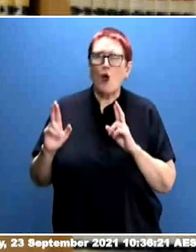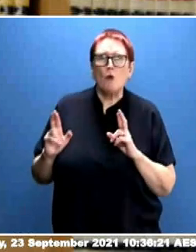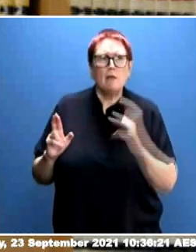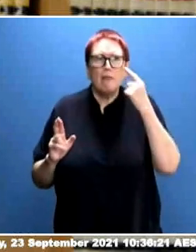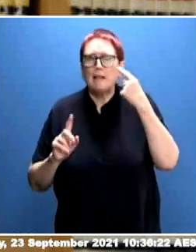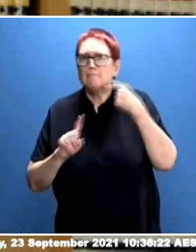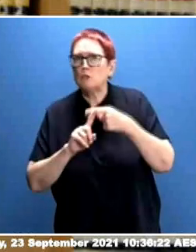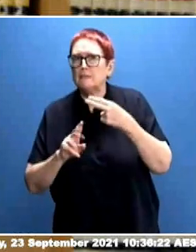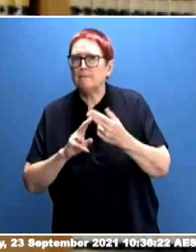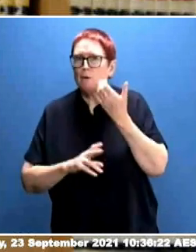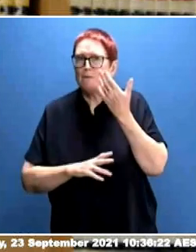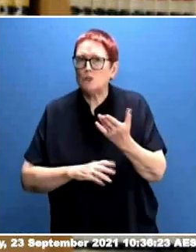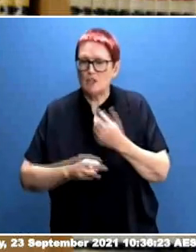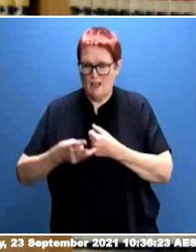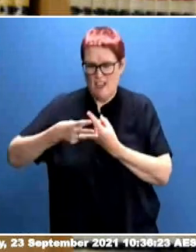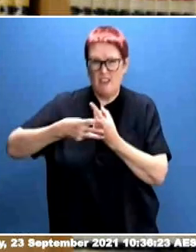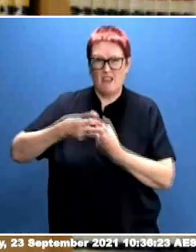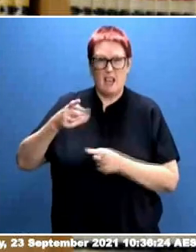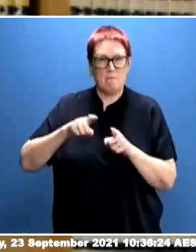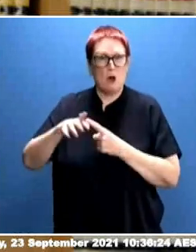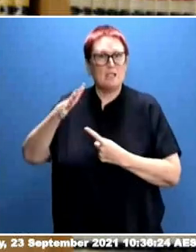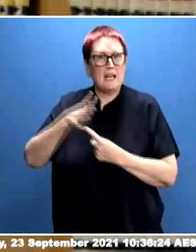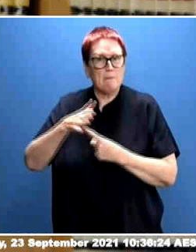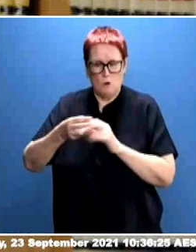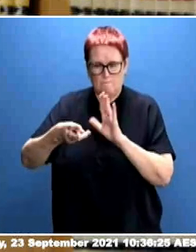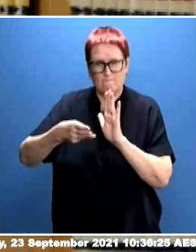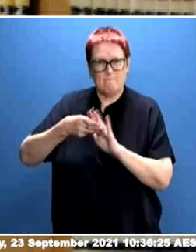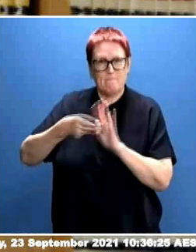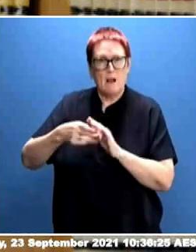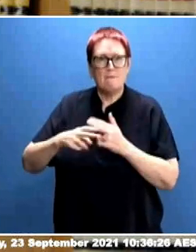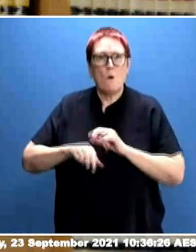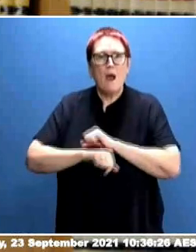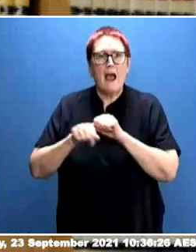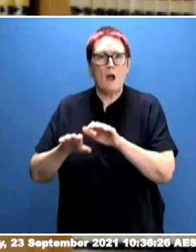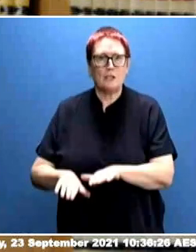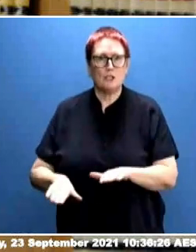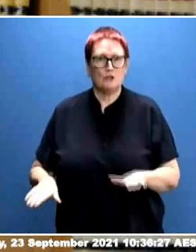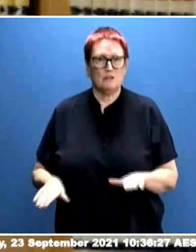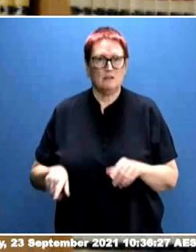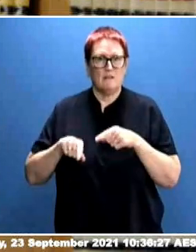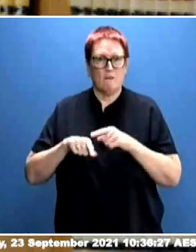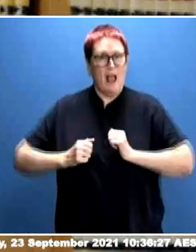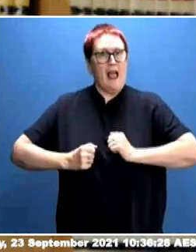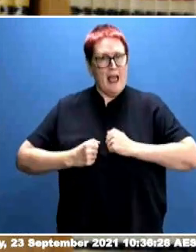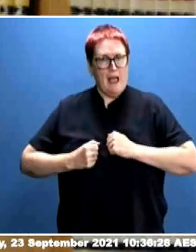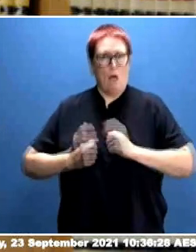So those are the three key things that we see as most relevant to children under the current service that we function.